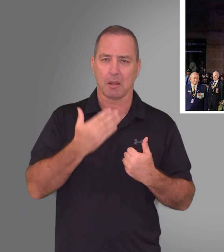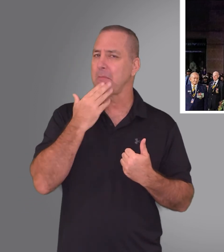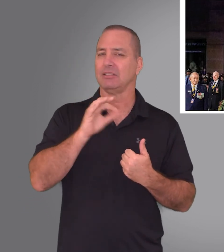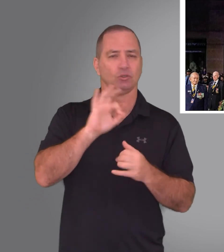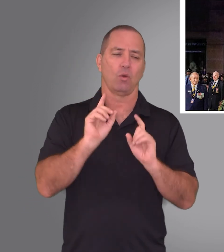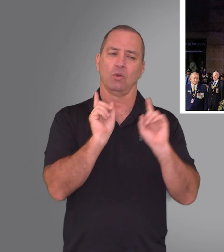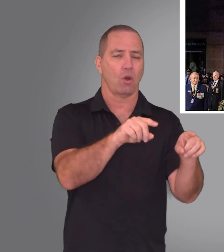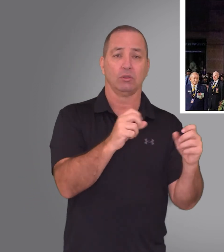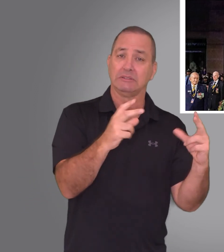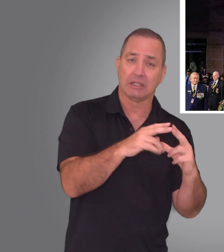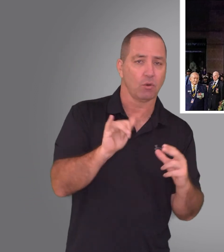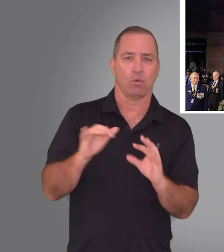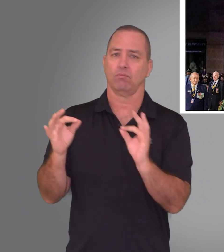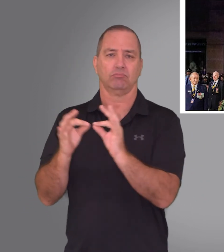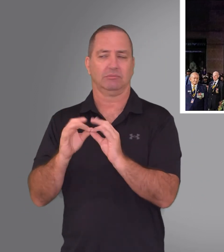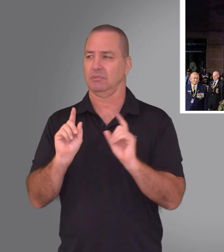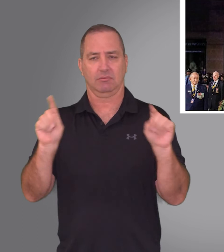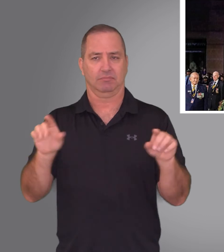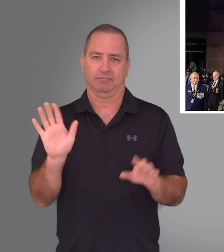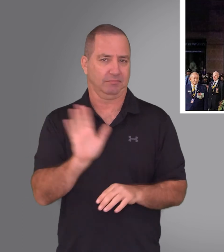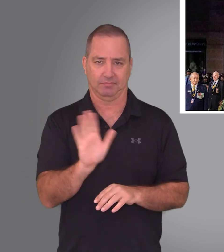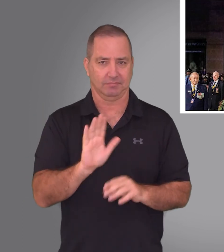please don't attend either Sydney or Brisbane.